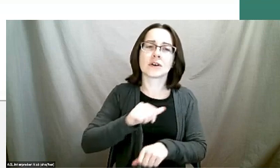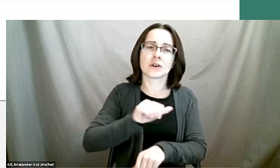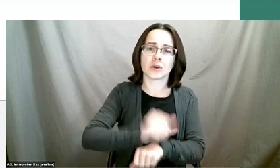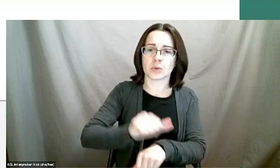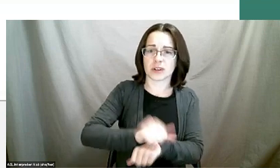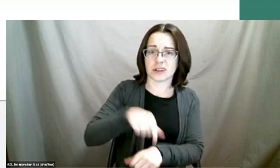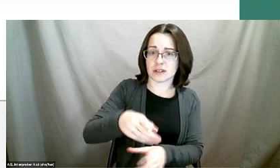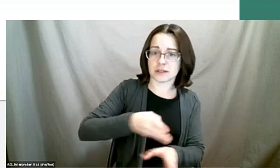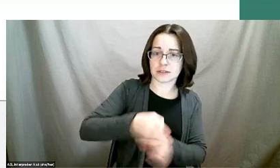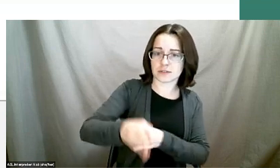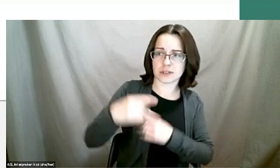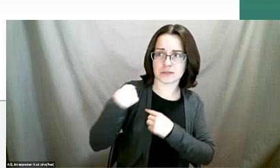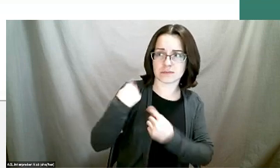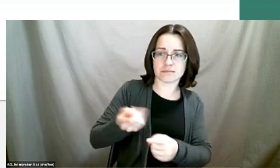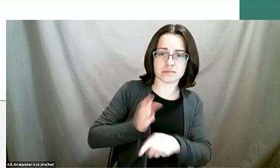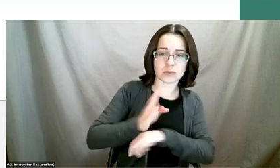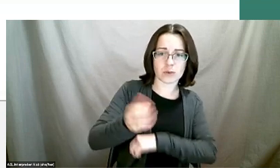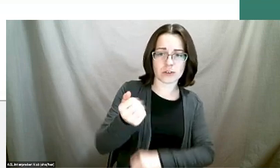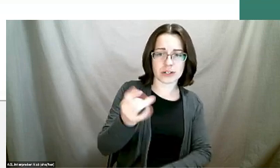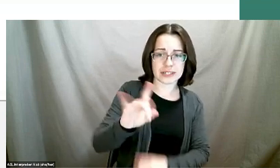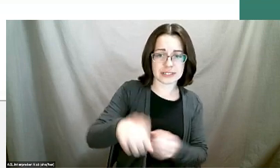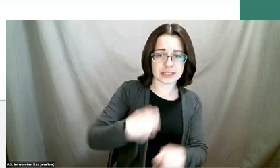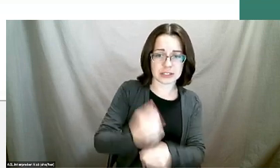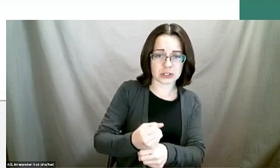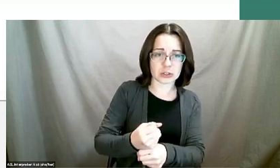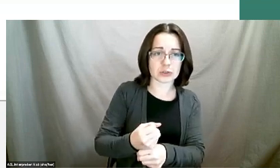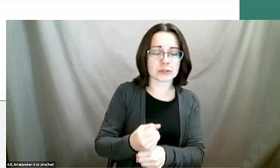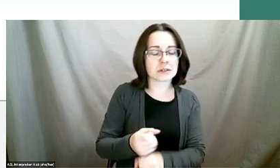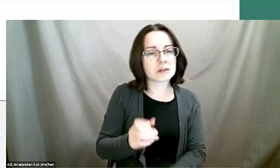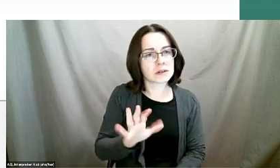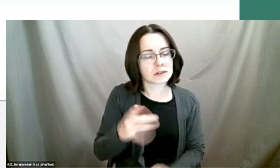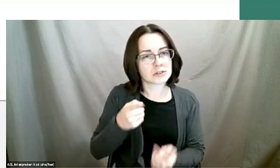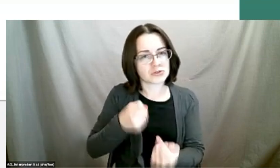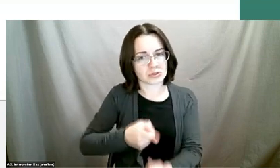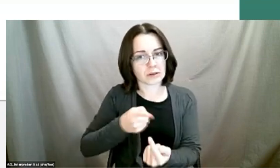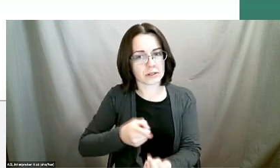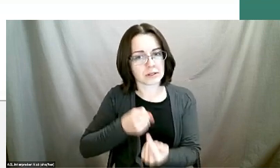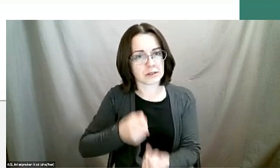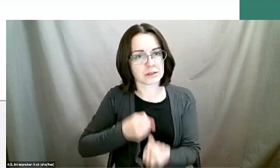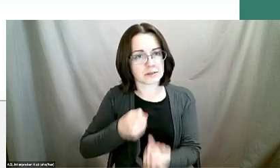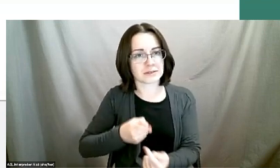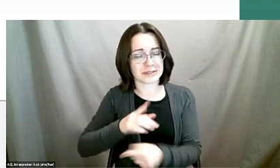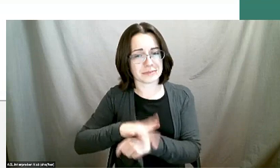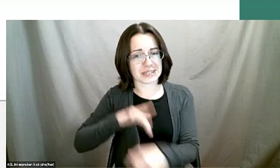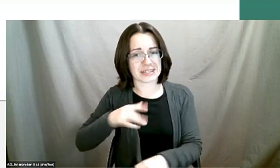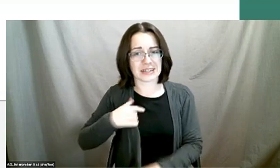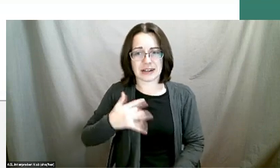And it was a struggle in the beginning, feeling isolated like nobody else